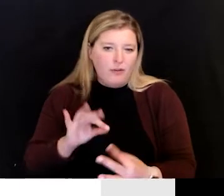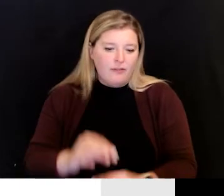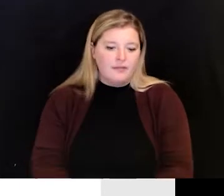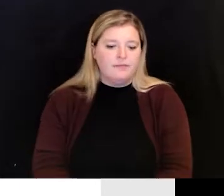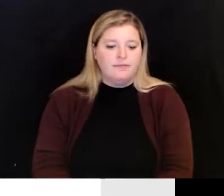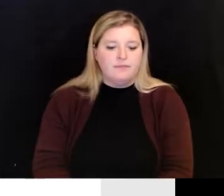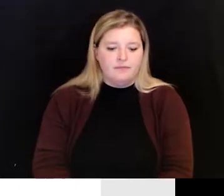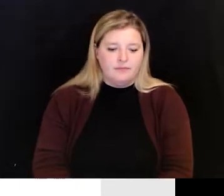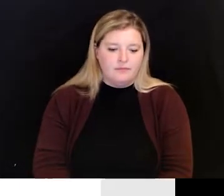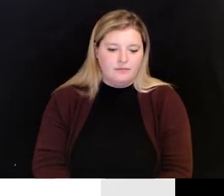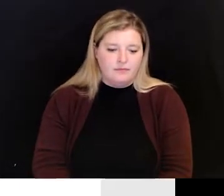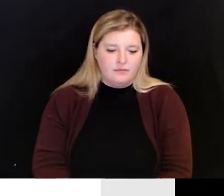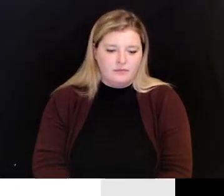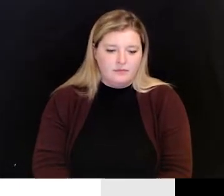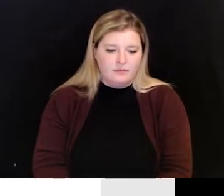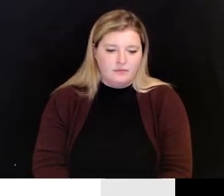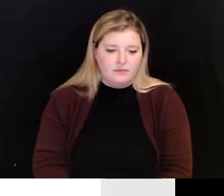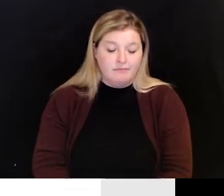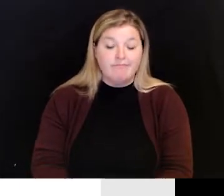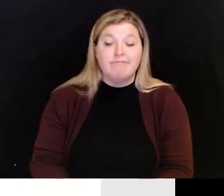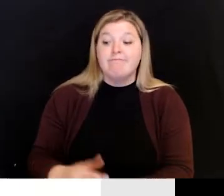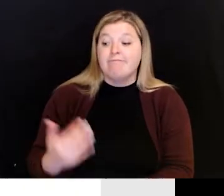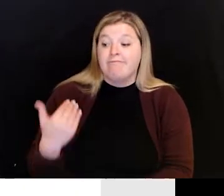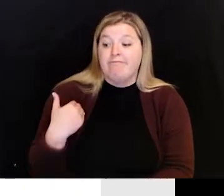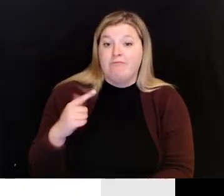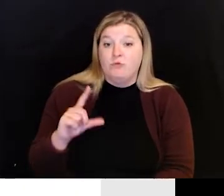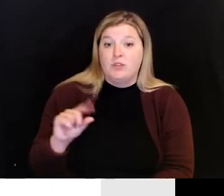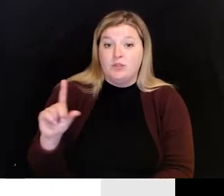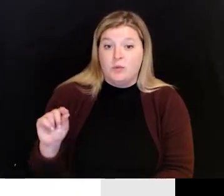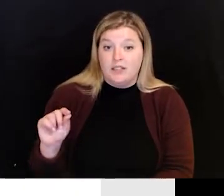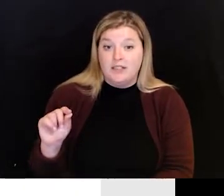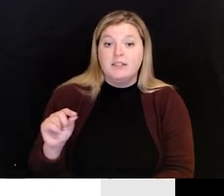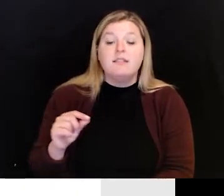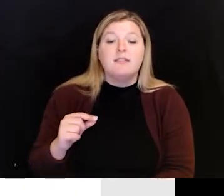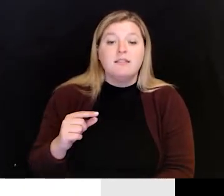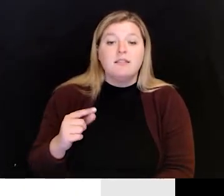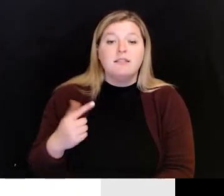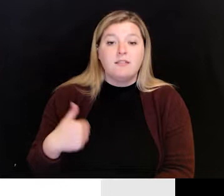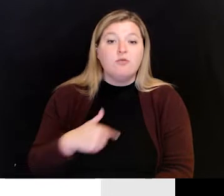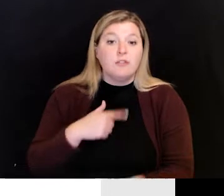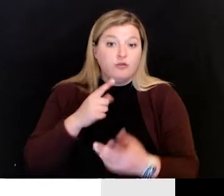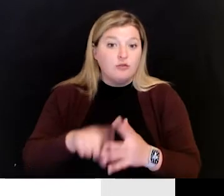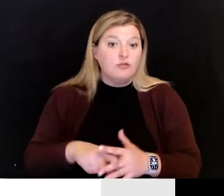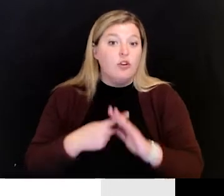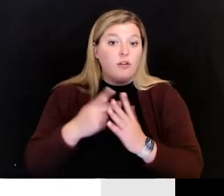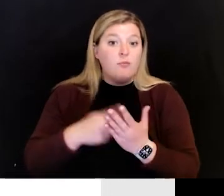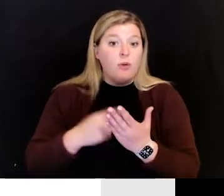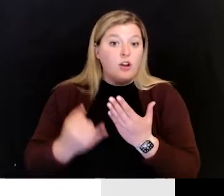And then in 2020, we finally started a project where we revisited Audit Room.